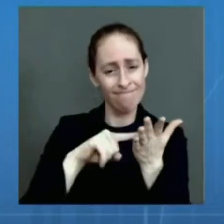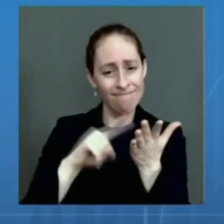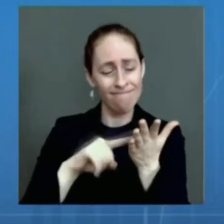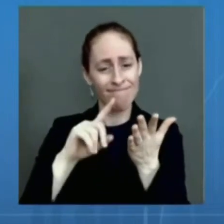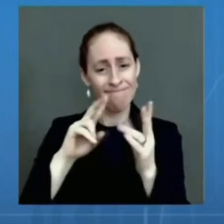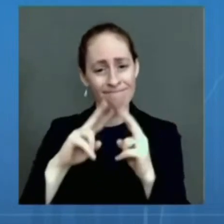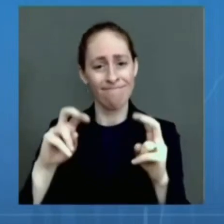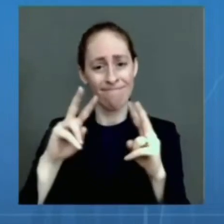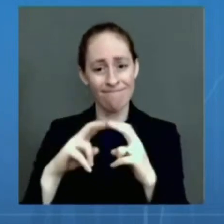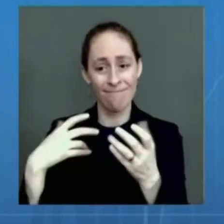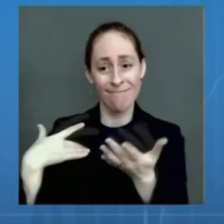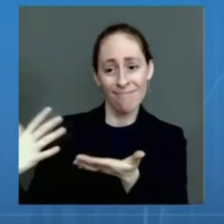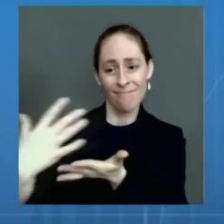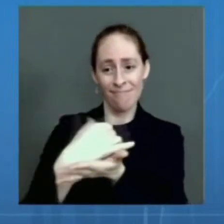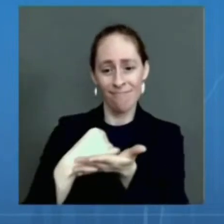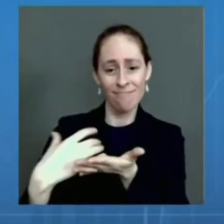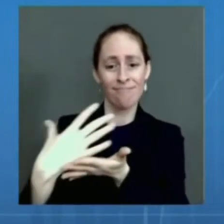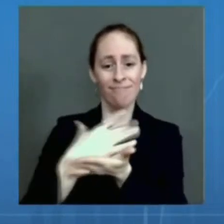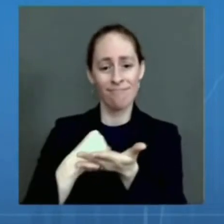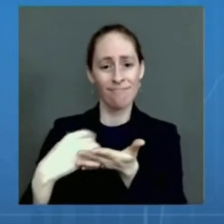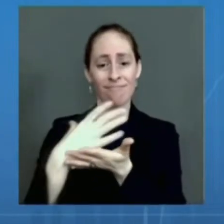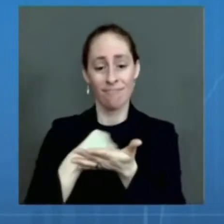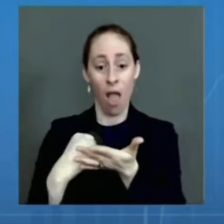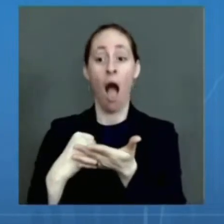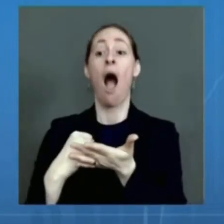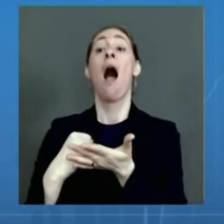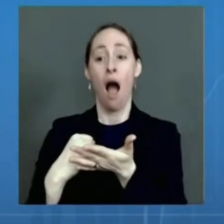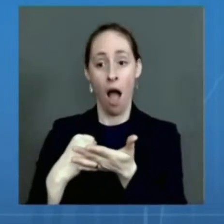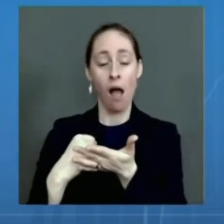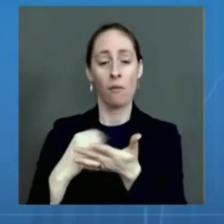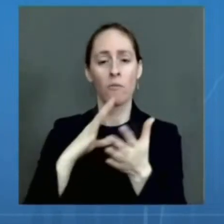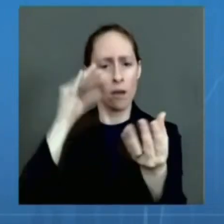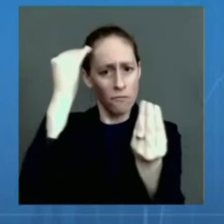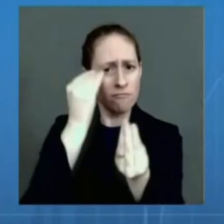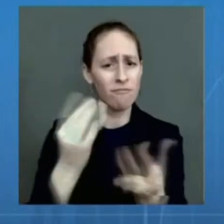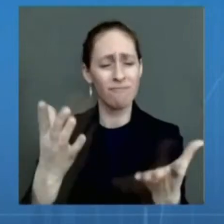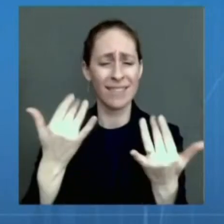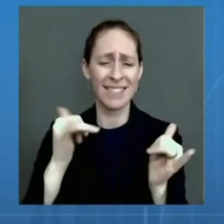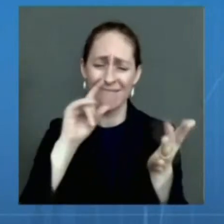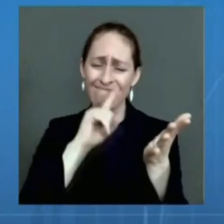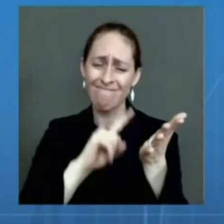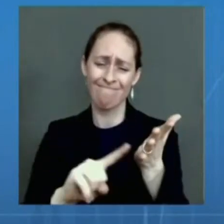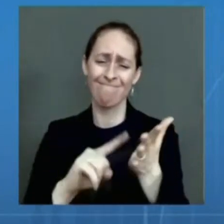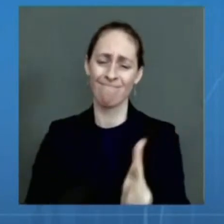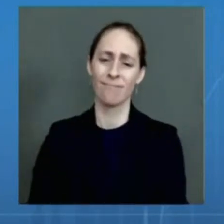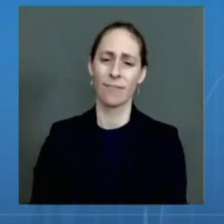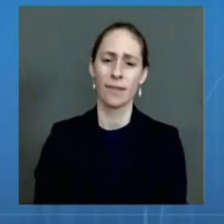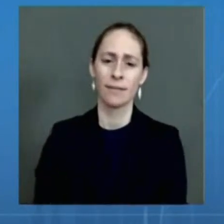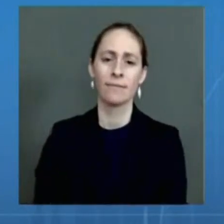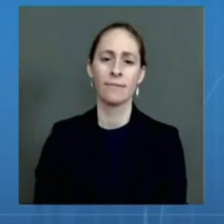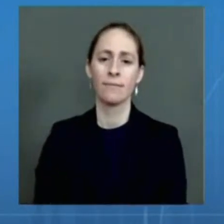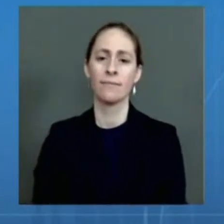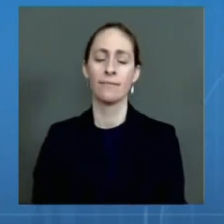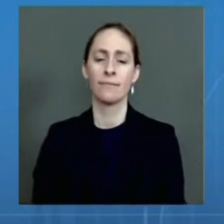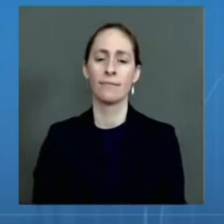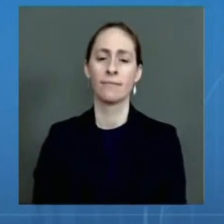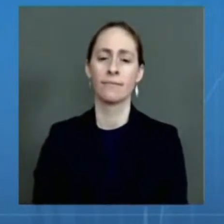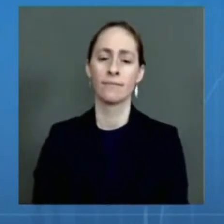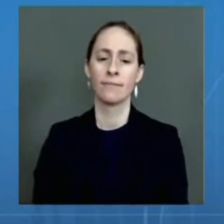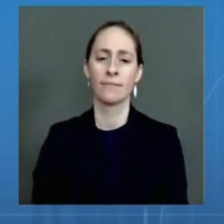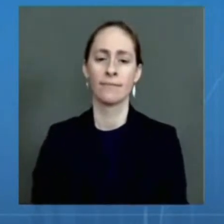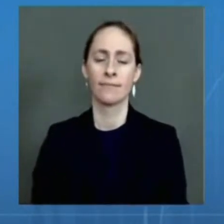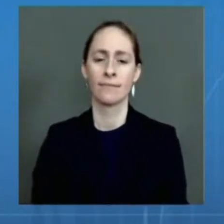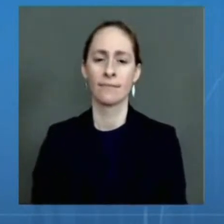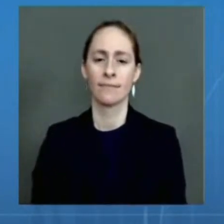WILL UPDATE OUR EVIDENCE IF